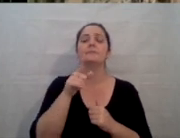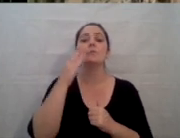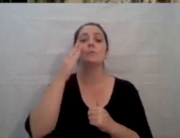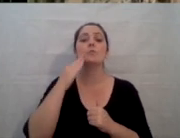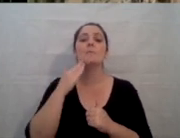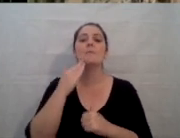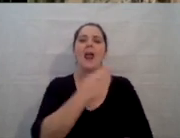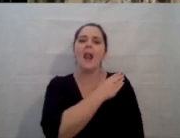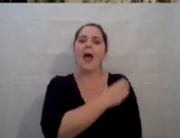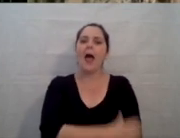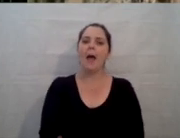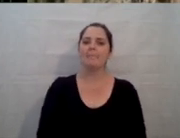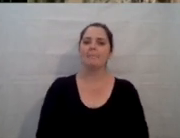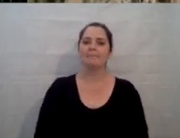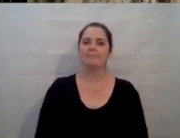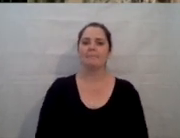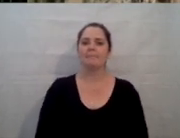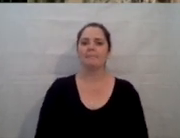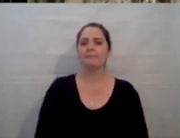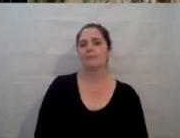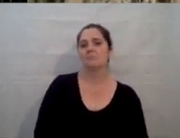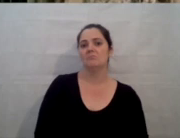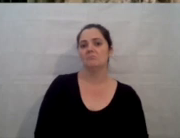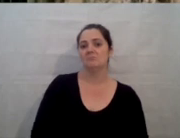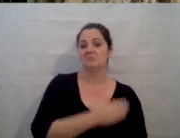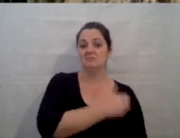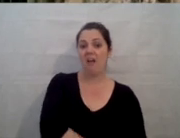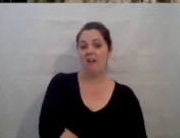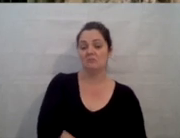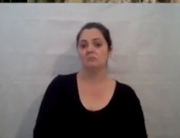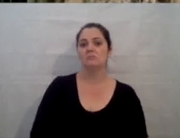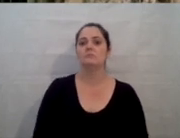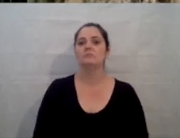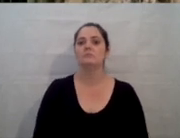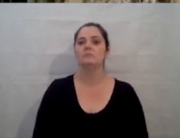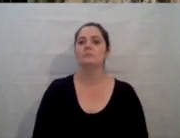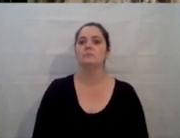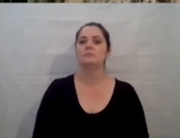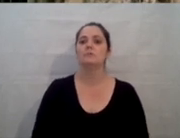go up and the other arm is coming down like that. Her waist is up there,